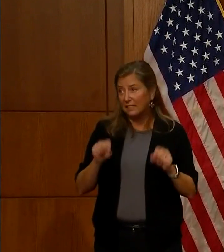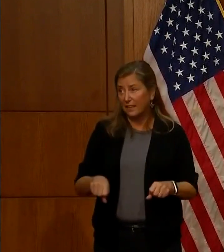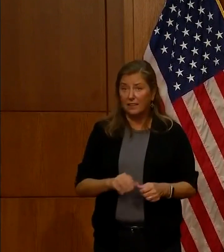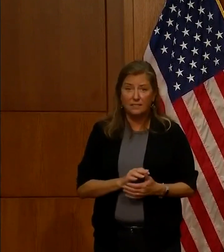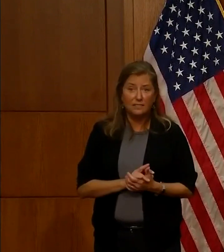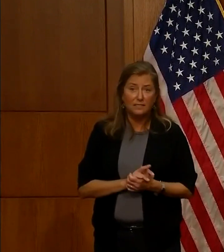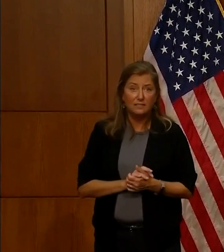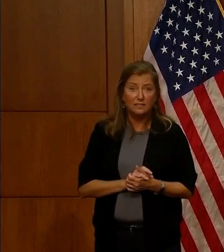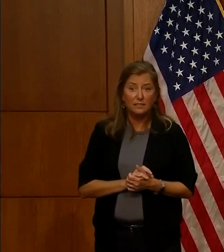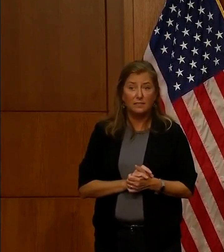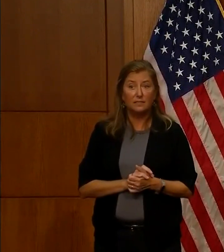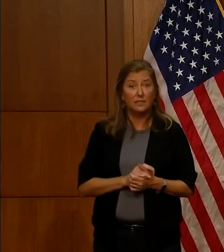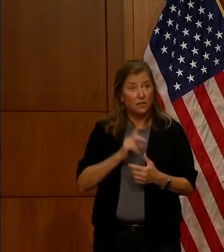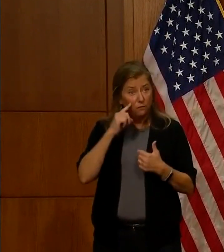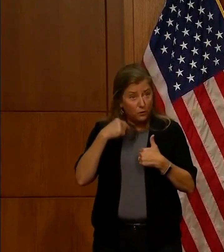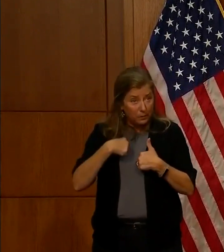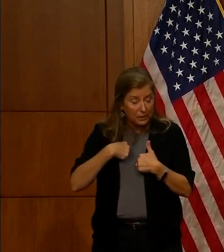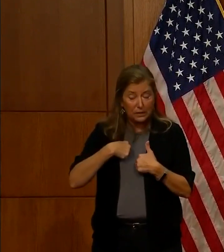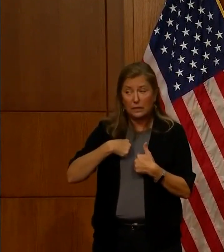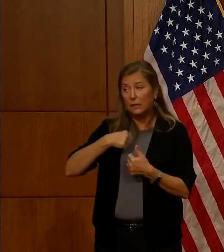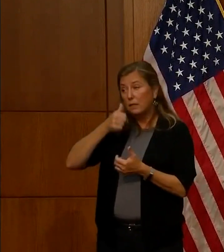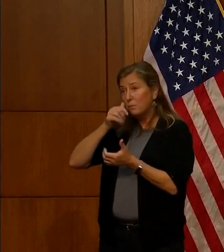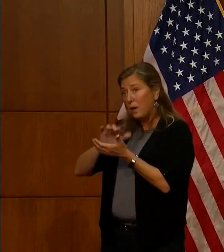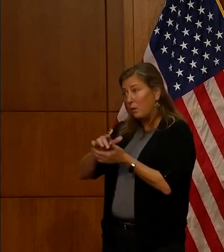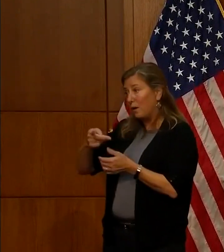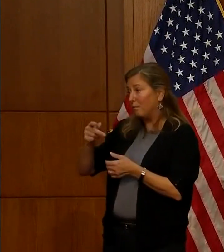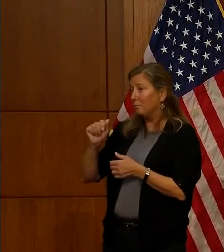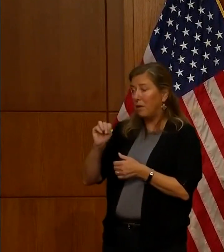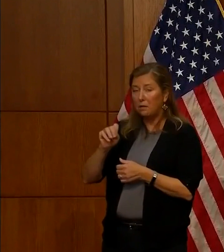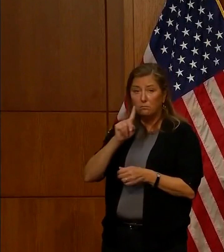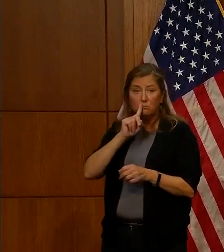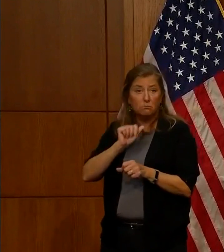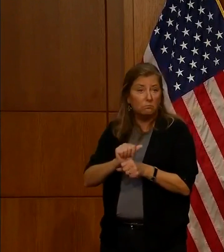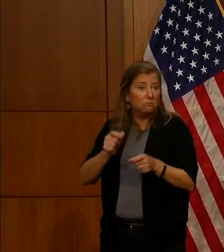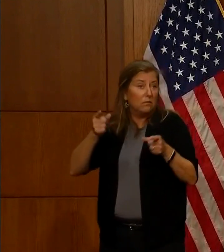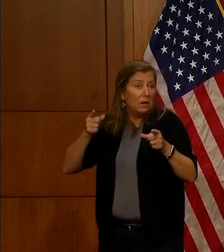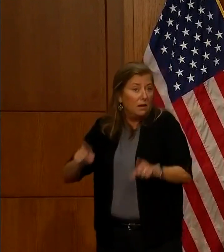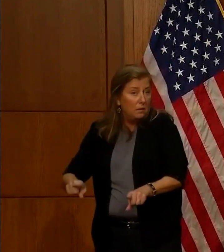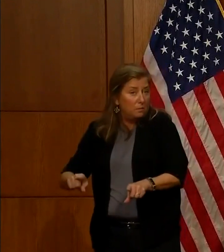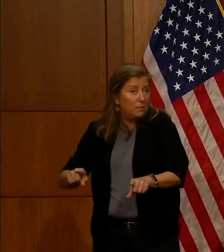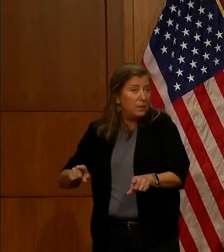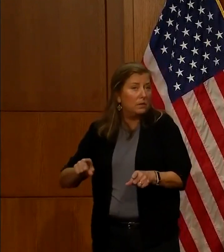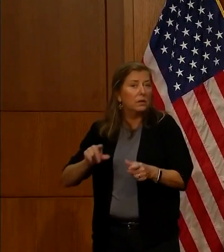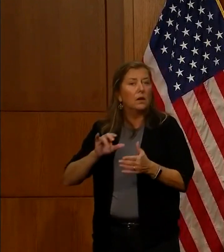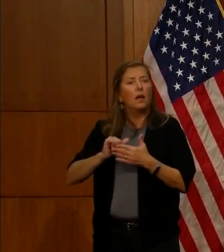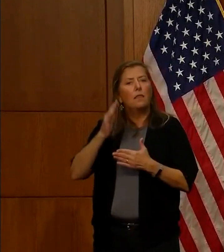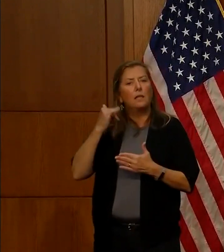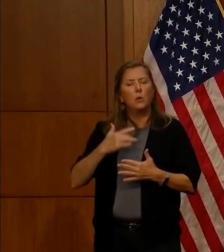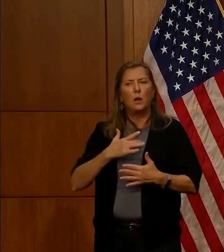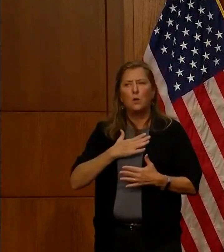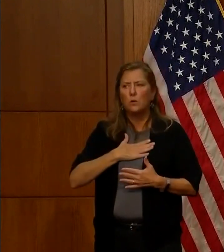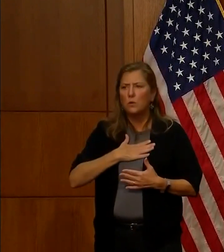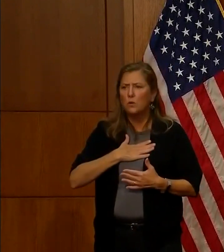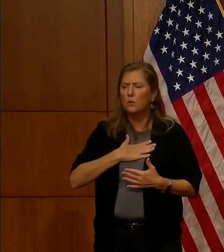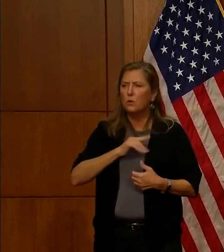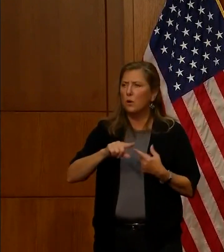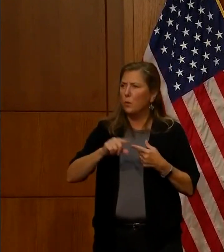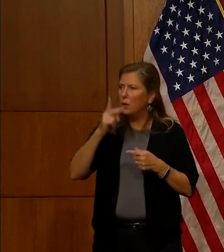TO ME. BUT IT CAN FOR MAY AND